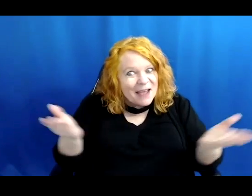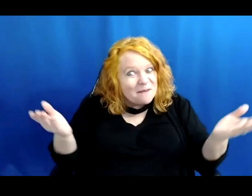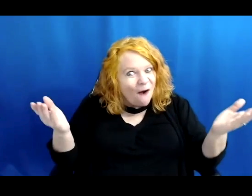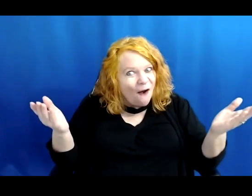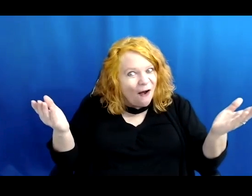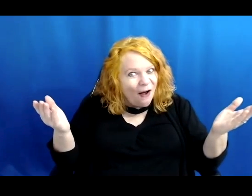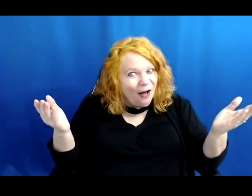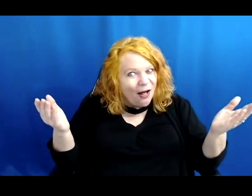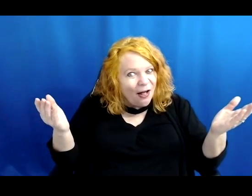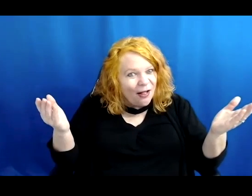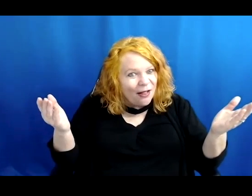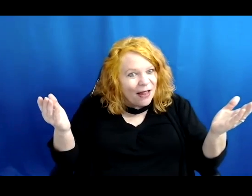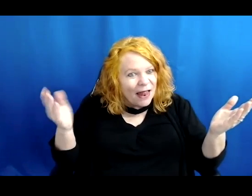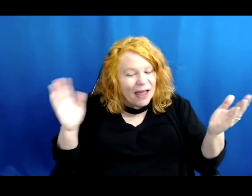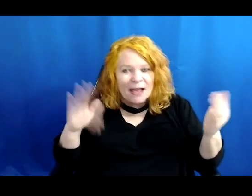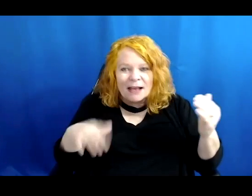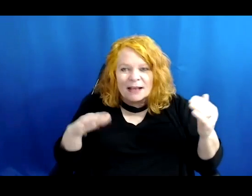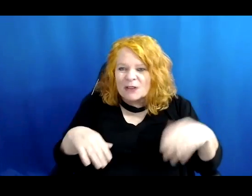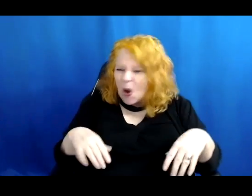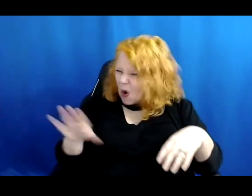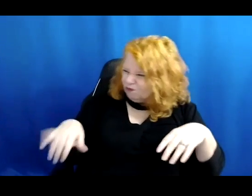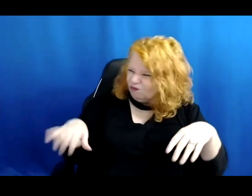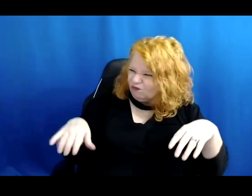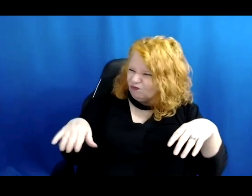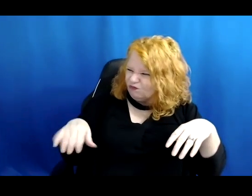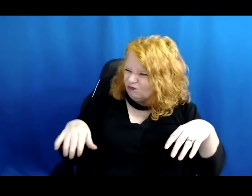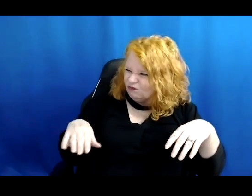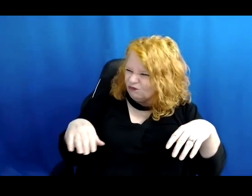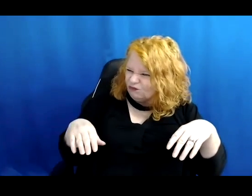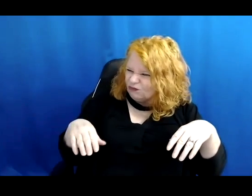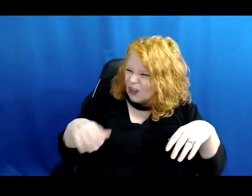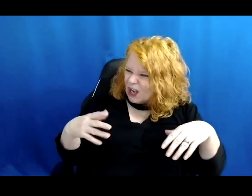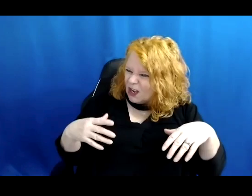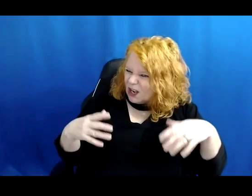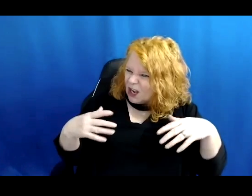to Midwest Marvin. “Wow, can we wave, Gwyn Gwyn Gwyn Gwyn,